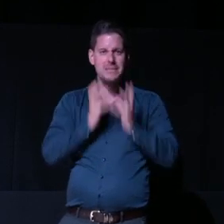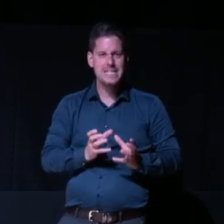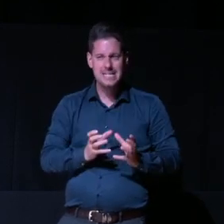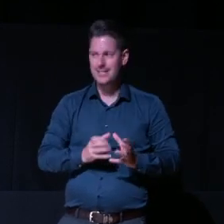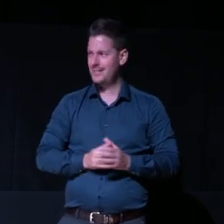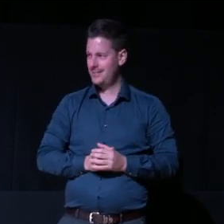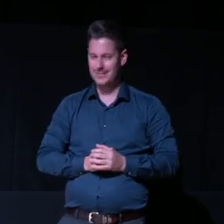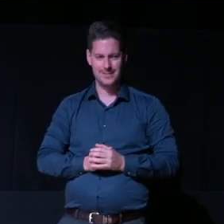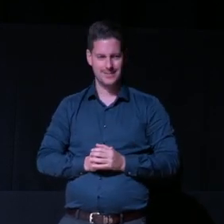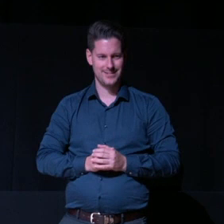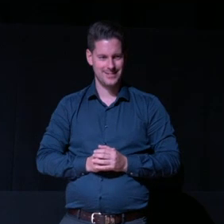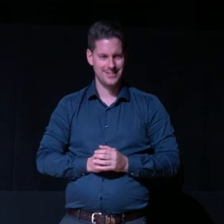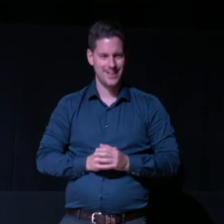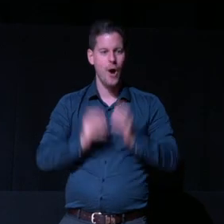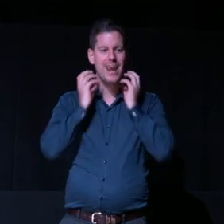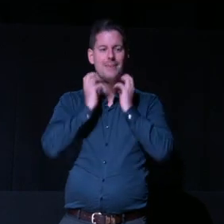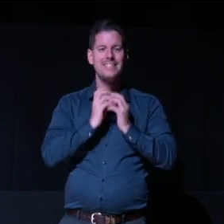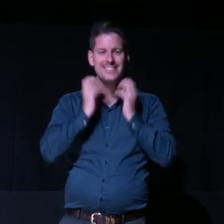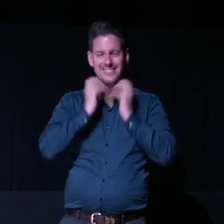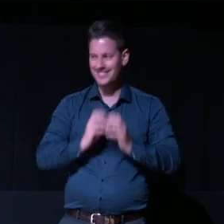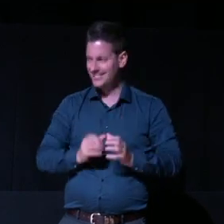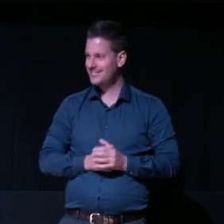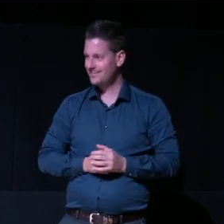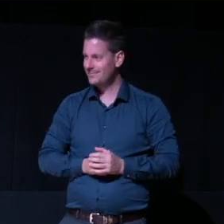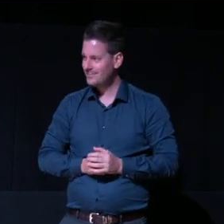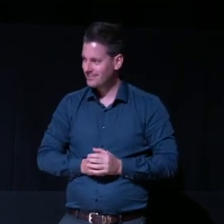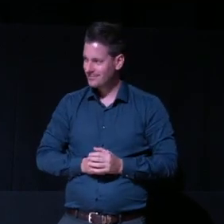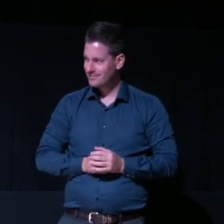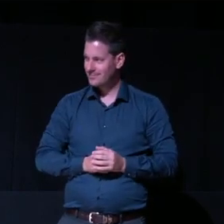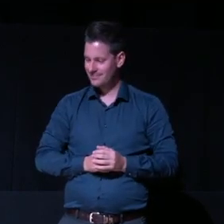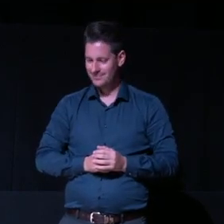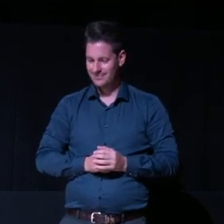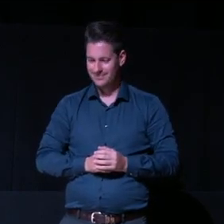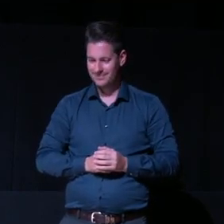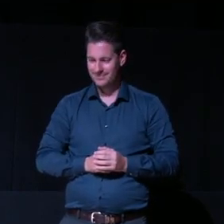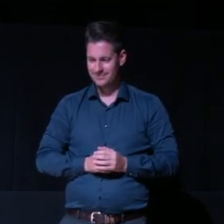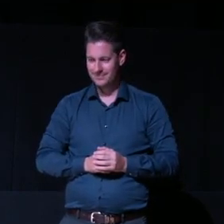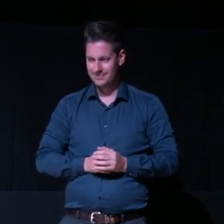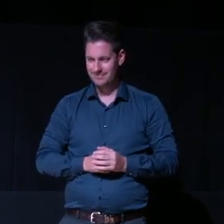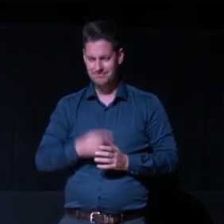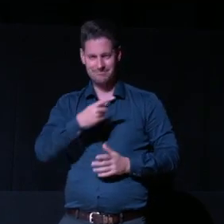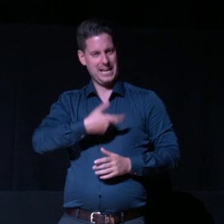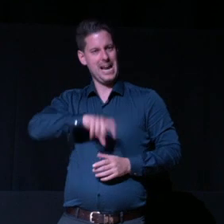Pretty good summary, is it? Yeah. And he is concerned,